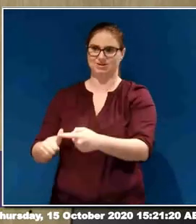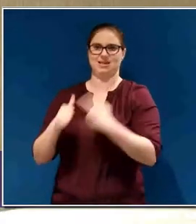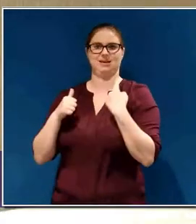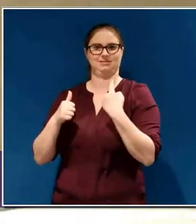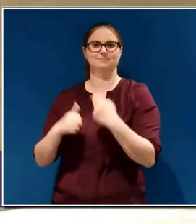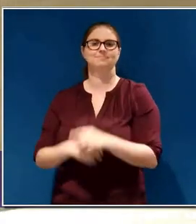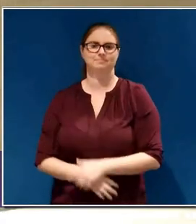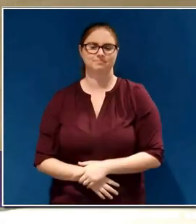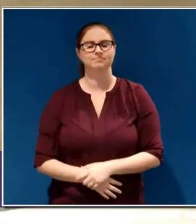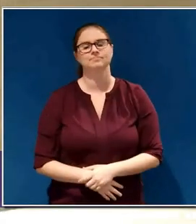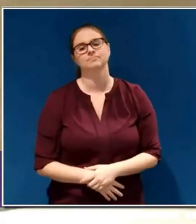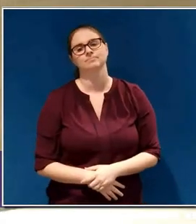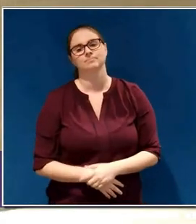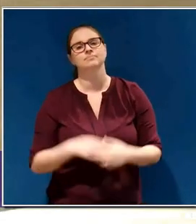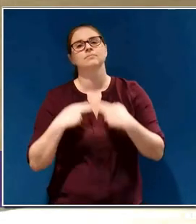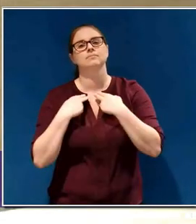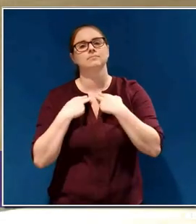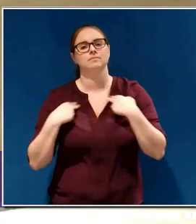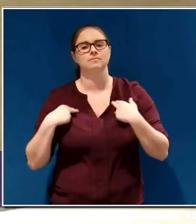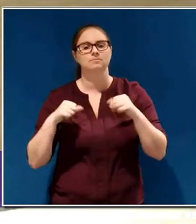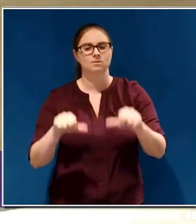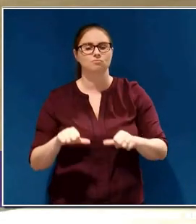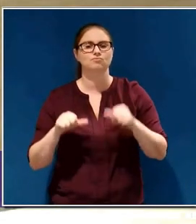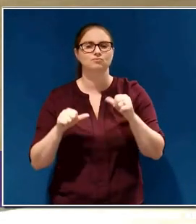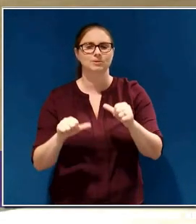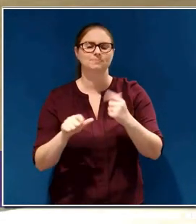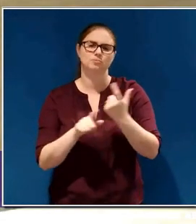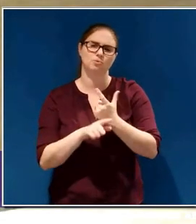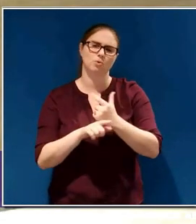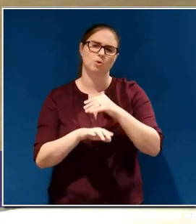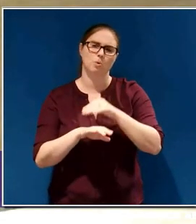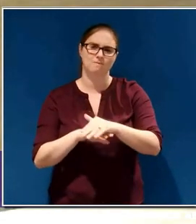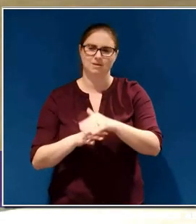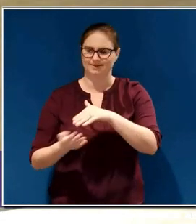What has your research shown as the relationship between the provision